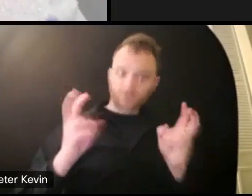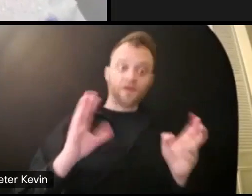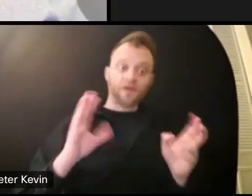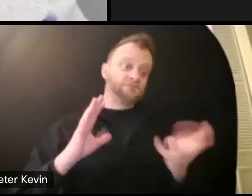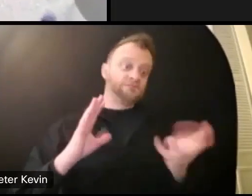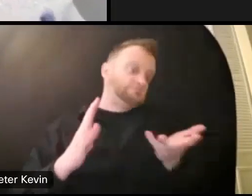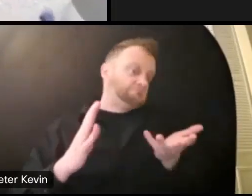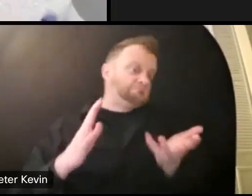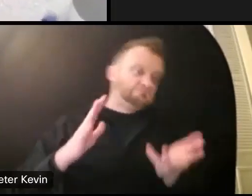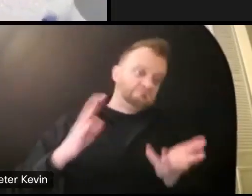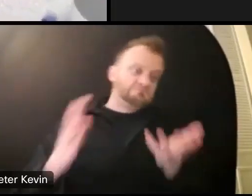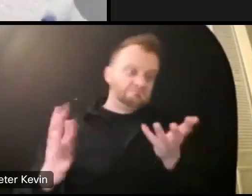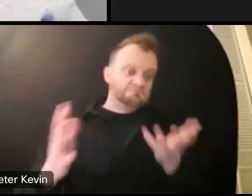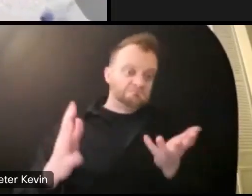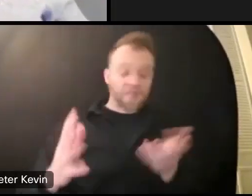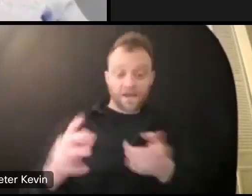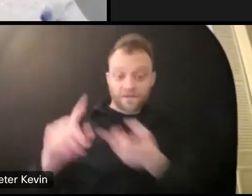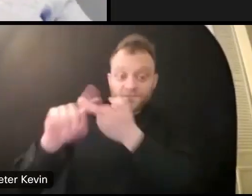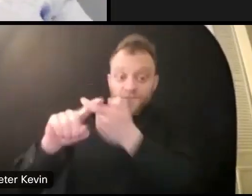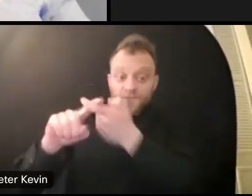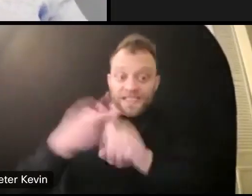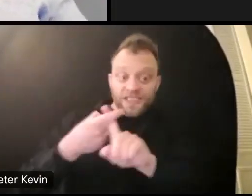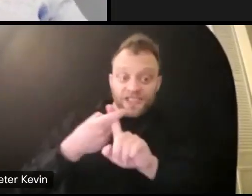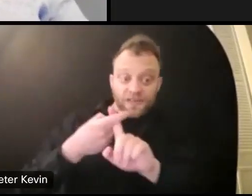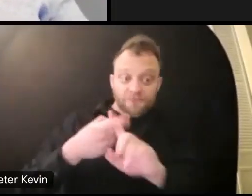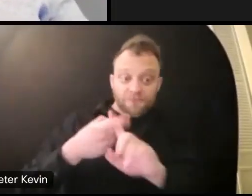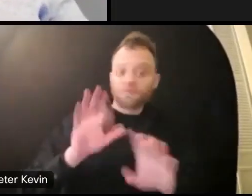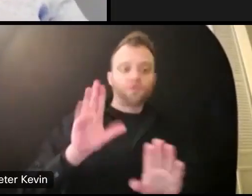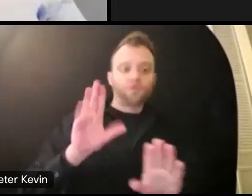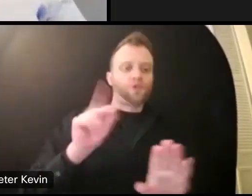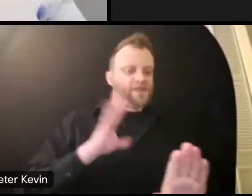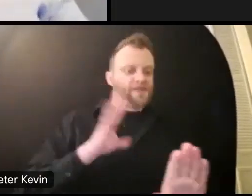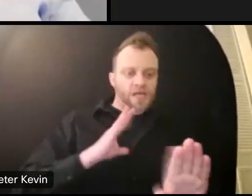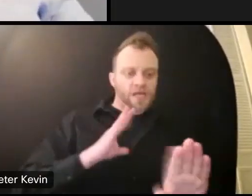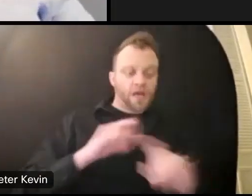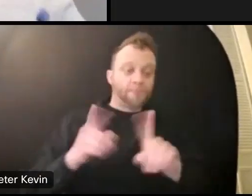for anything. If they want your title, that's when you want to take a look at that. This